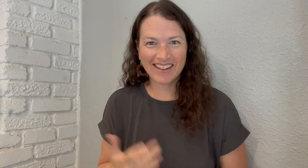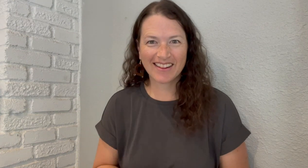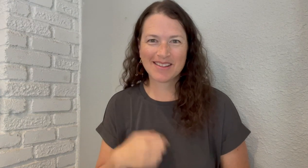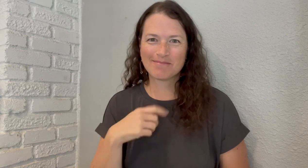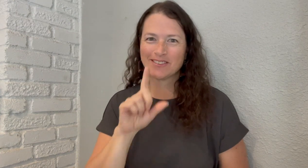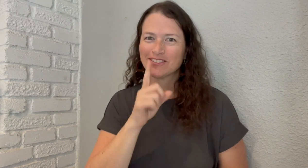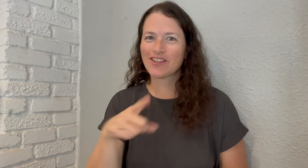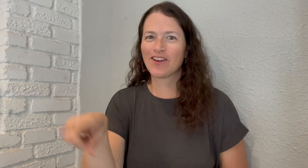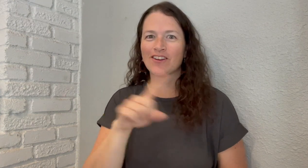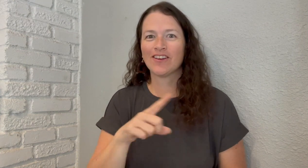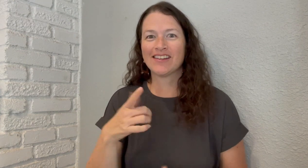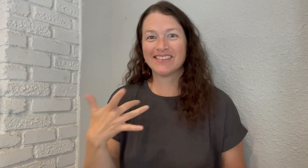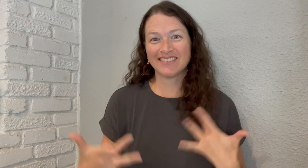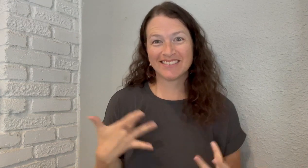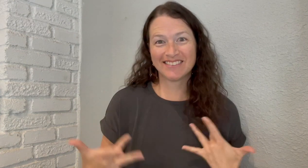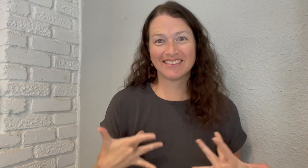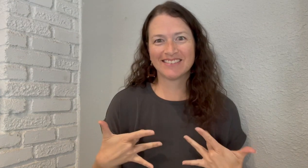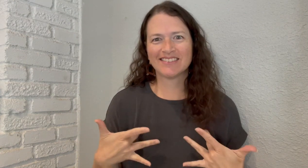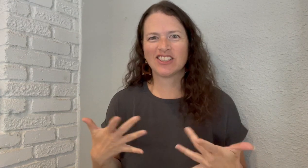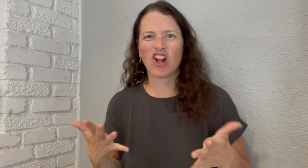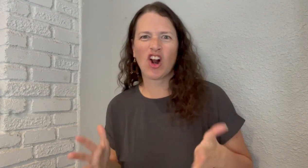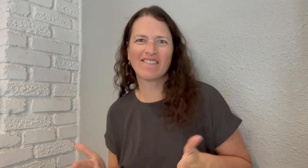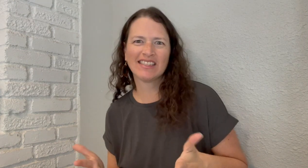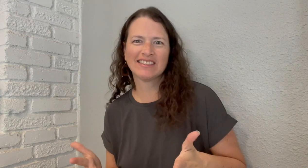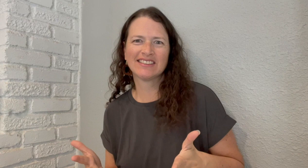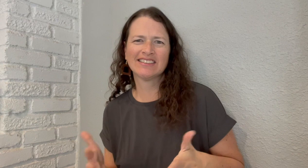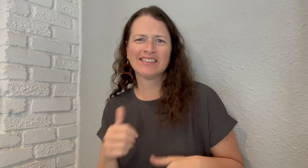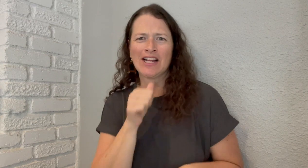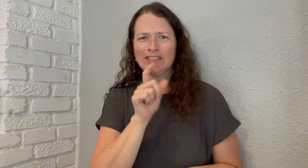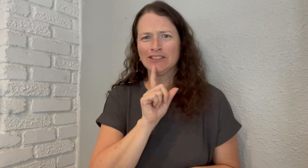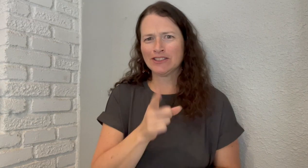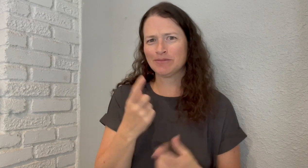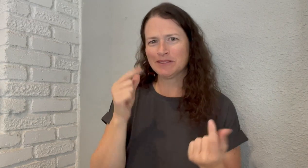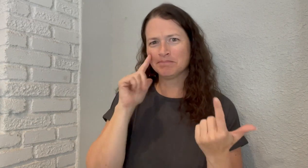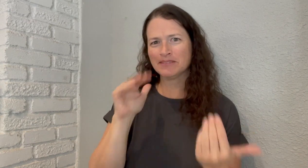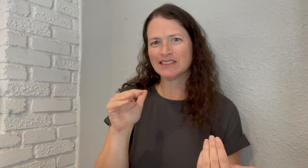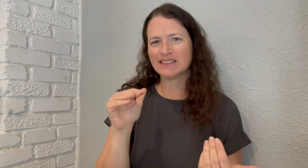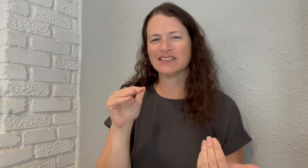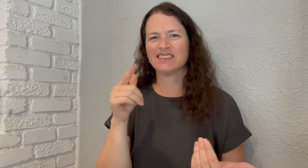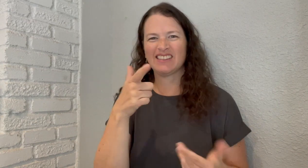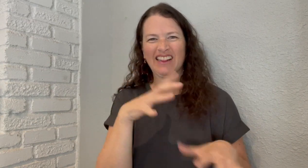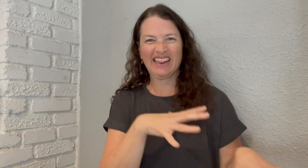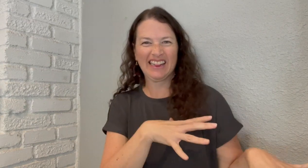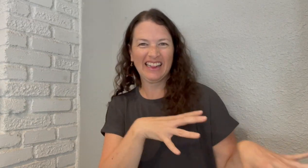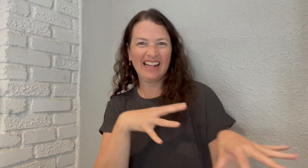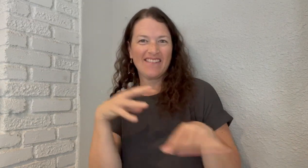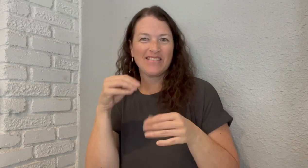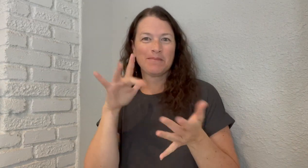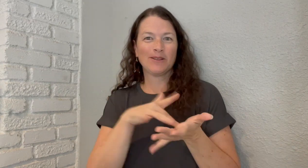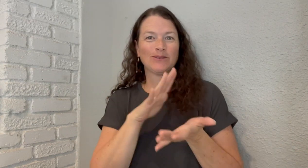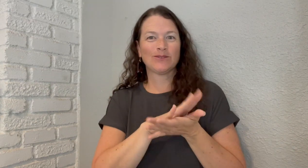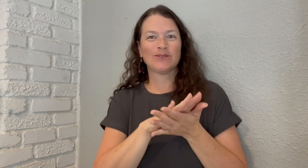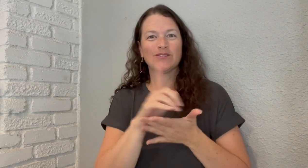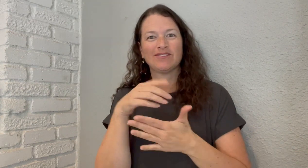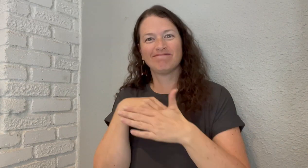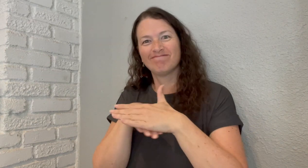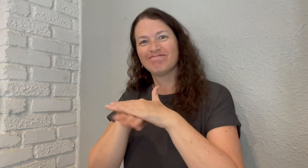How does that feel? I'm sure there's a combination of anxiety uncertainty of what to expect, and excitement leaving middle